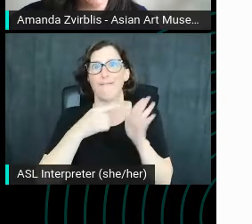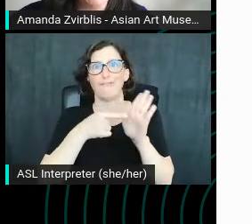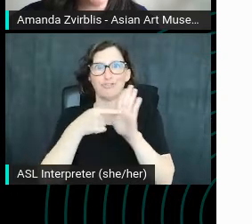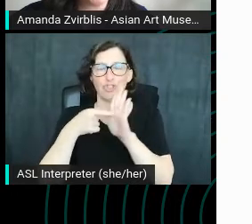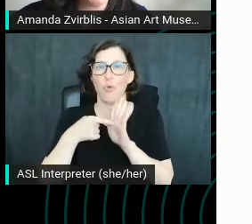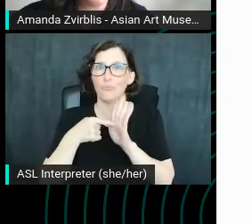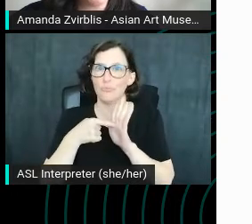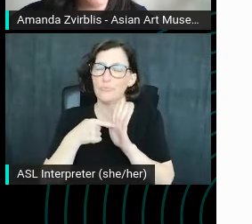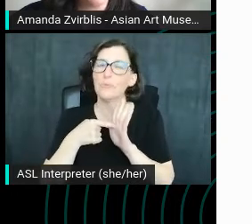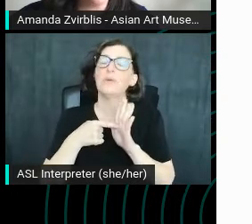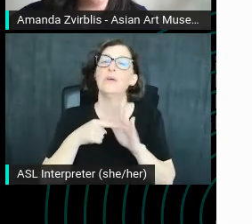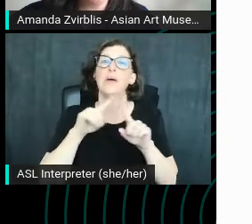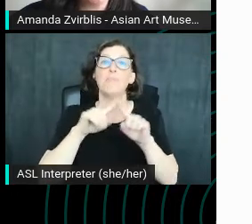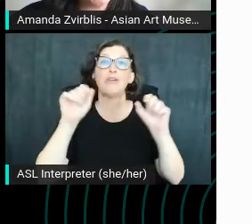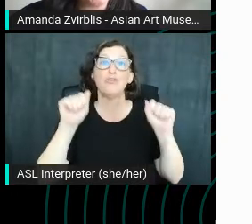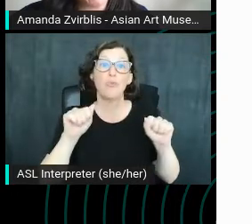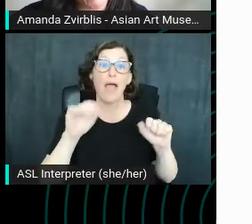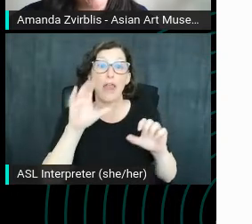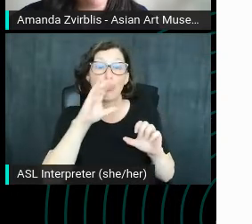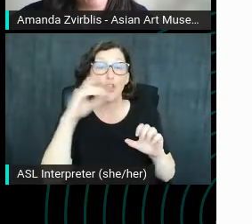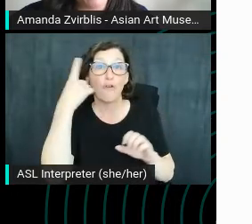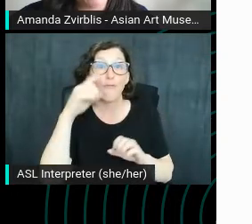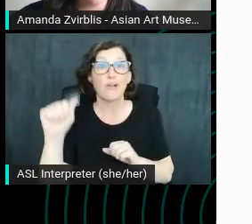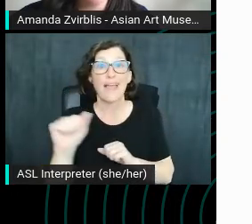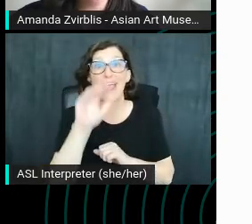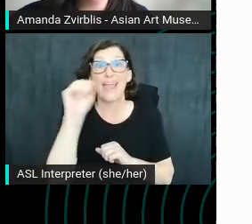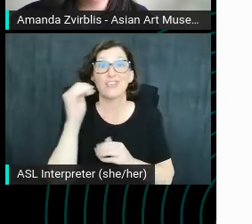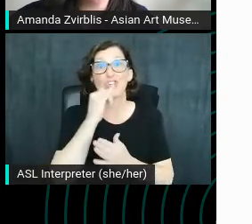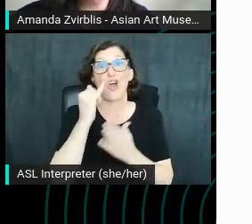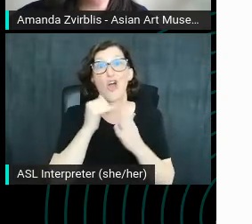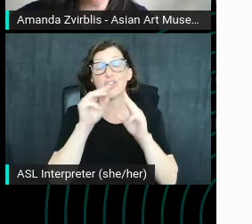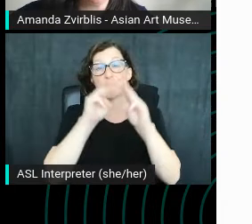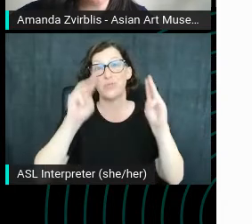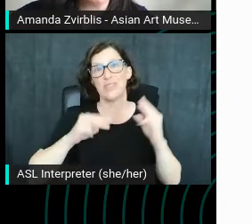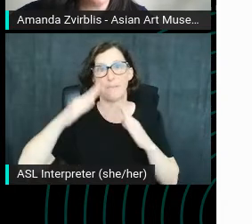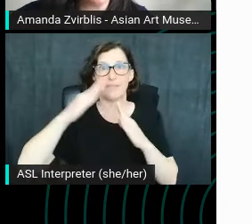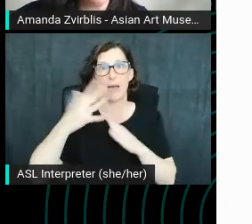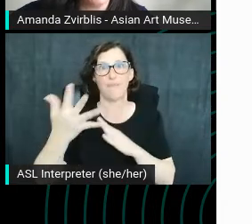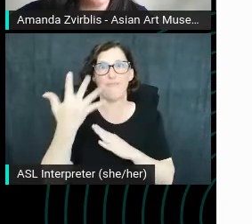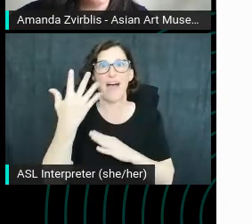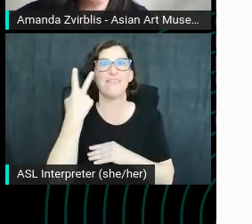"Asian Art Museum Curator's Top 5" to see two examples of those videos.